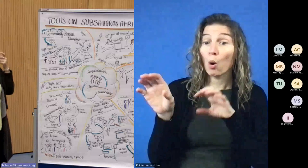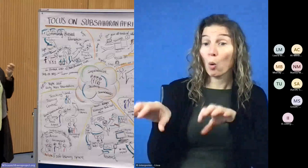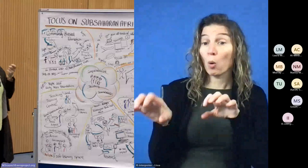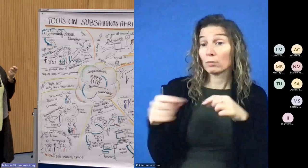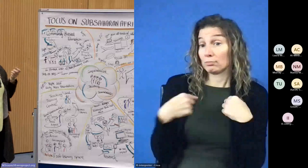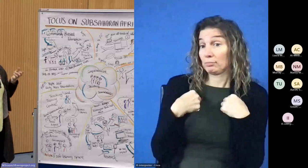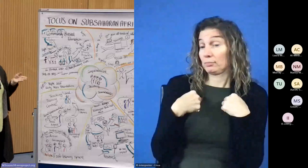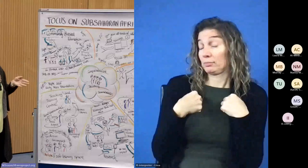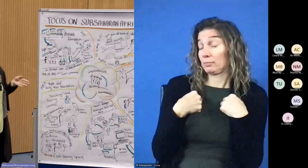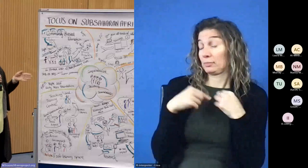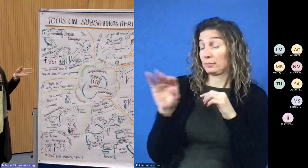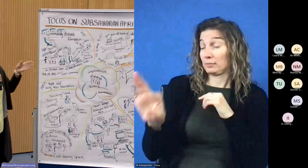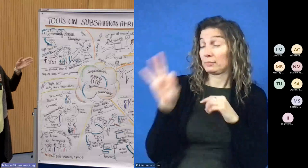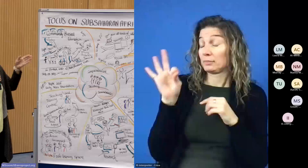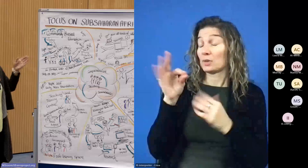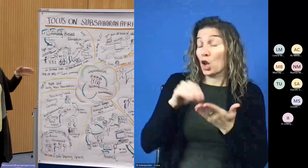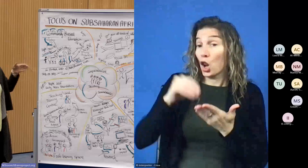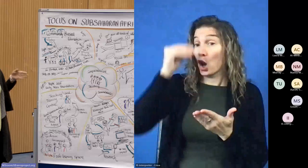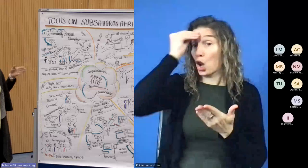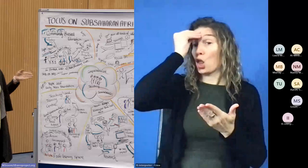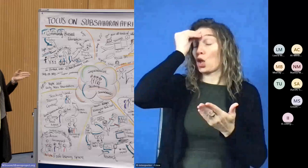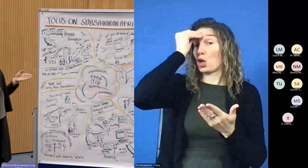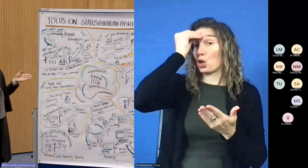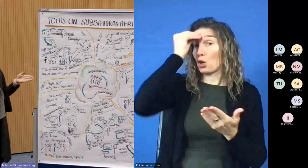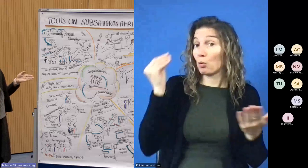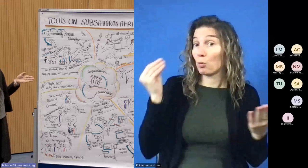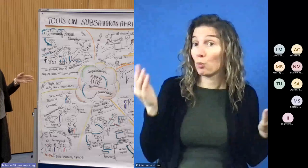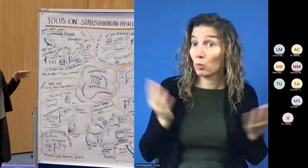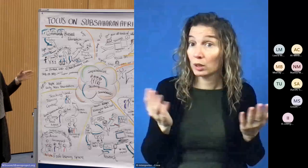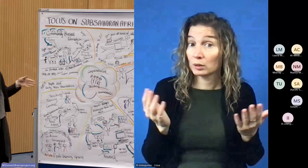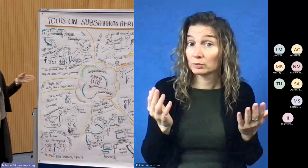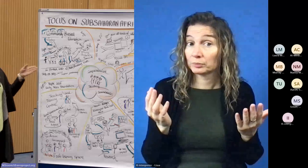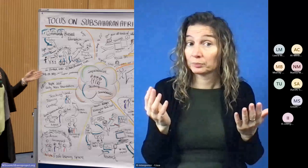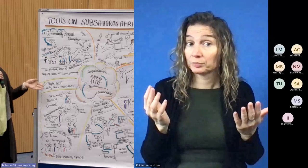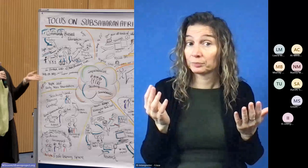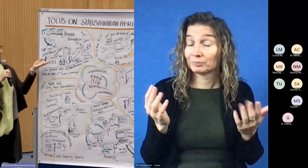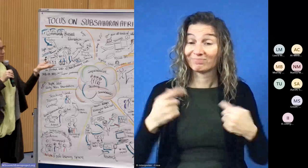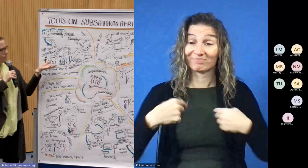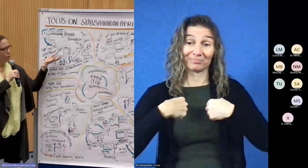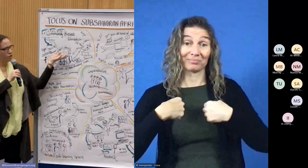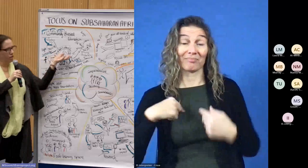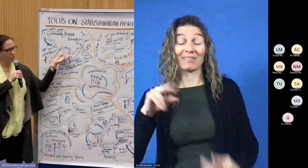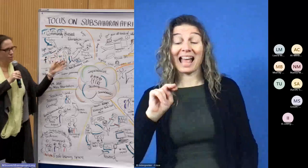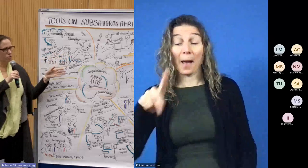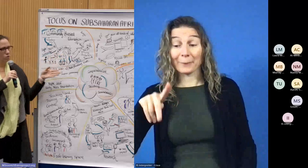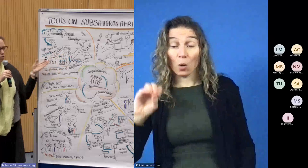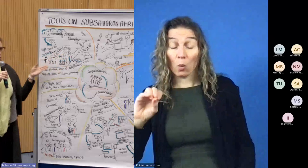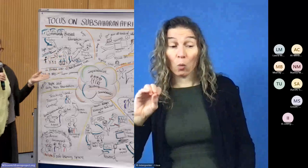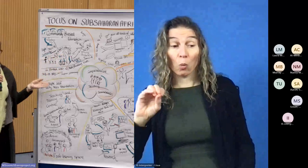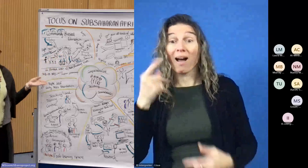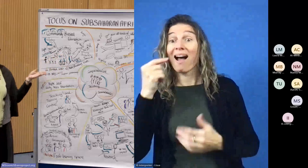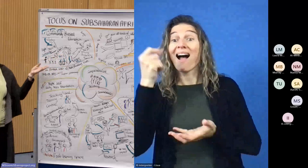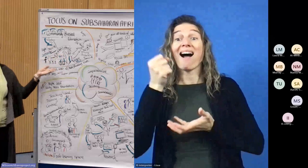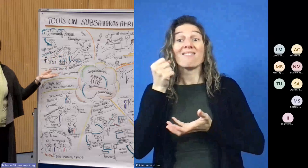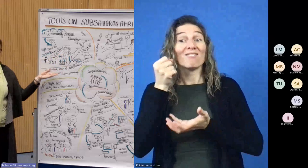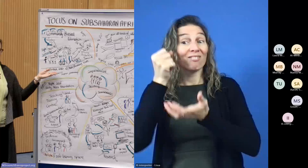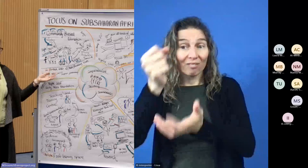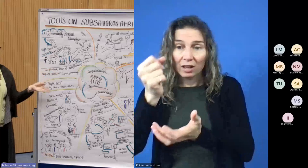one of the learnings was that as an NPO you don't only fund projects but also support governments